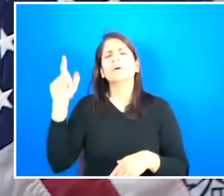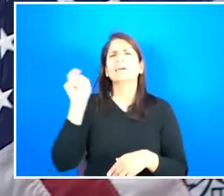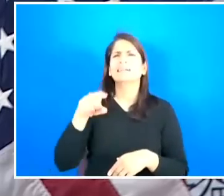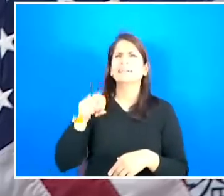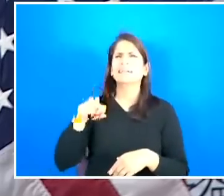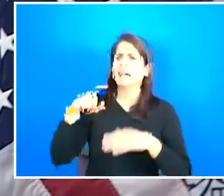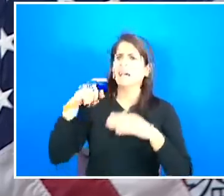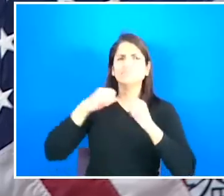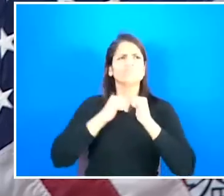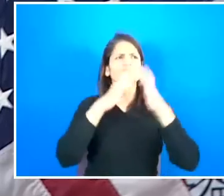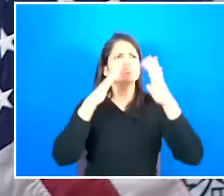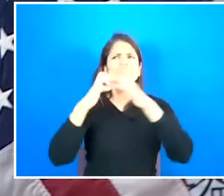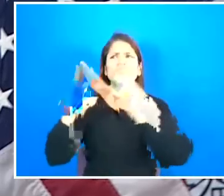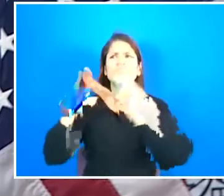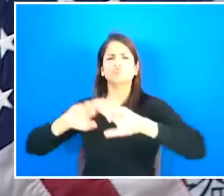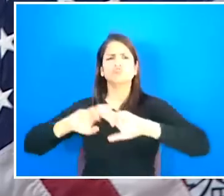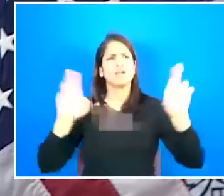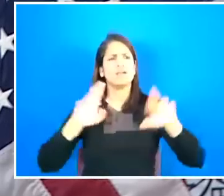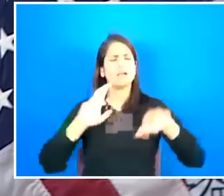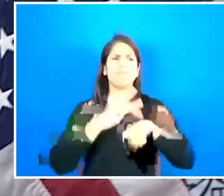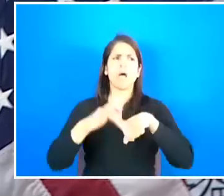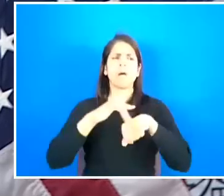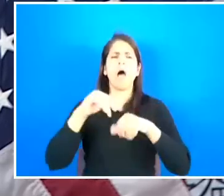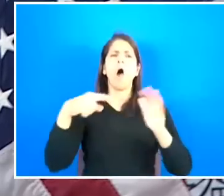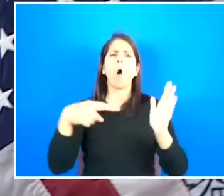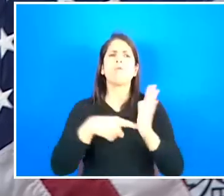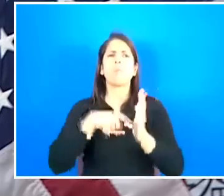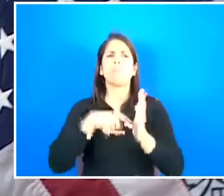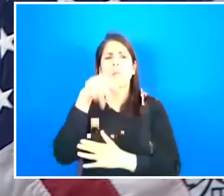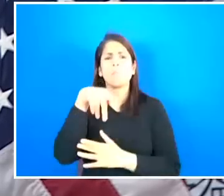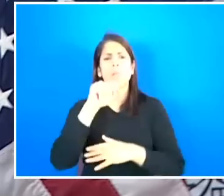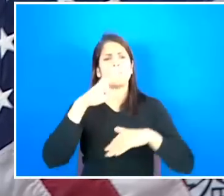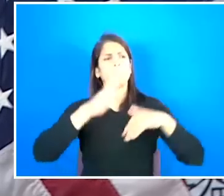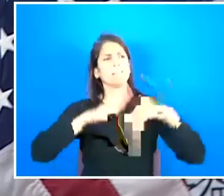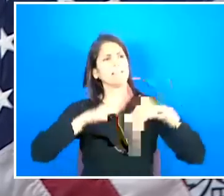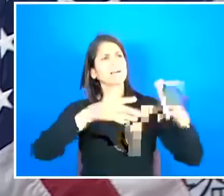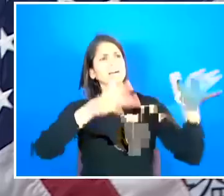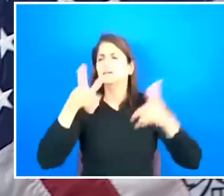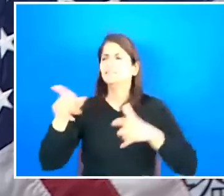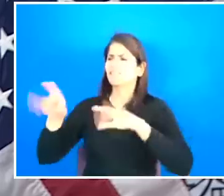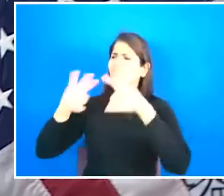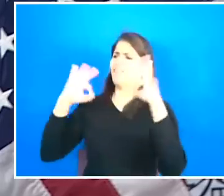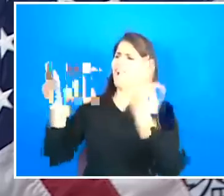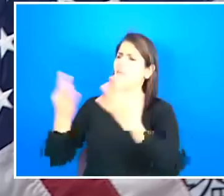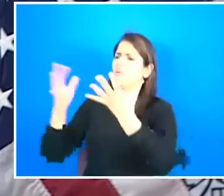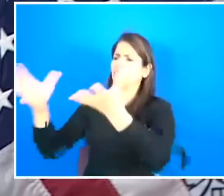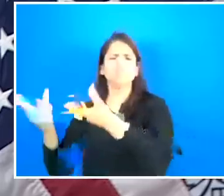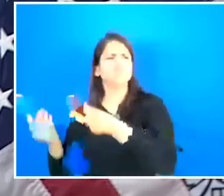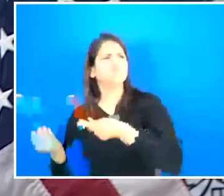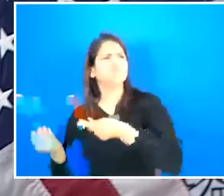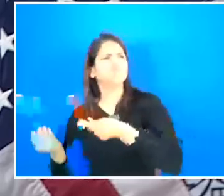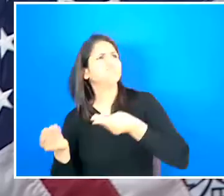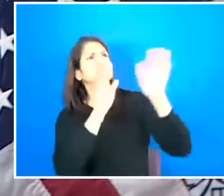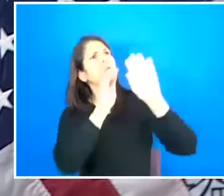WHICH IS A PAINFUL, PAINFUL PROBLEM, VERY PAFINUL AND HISTICOR PBLROEM